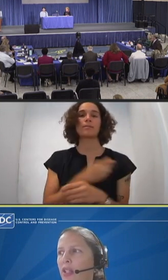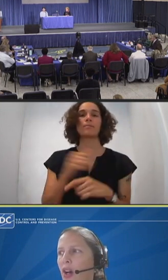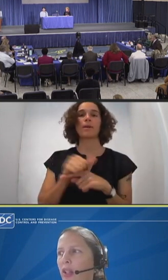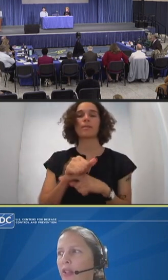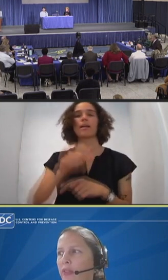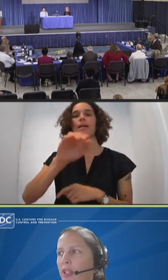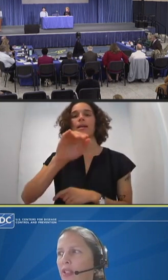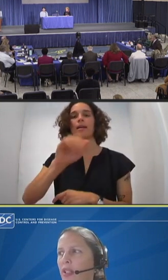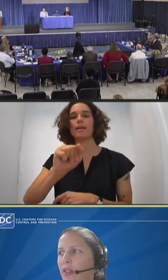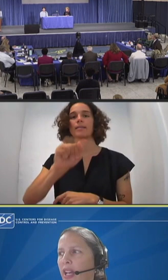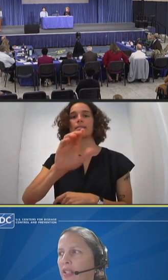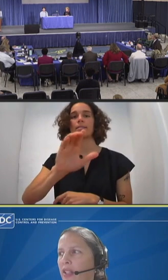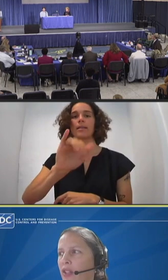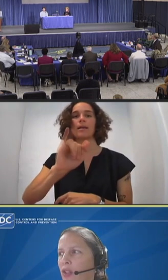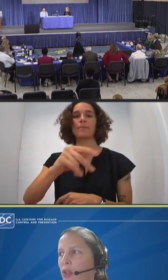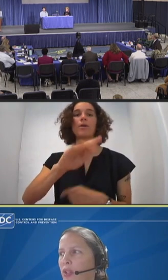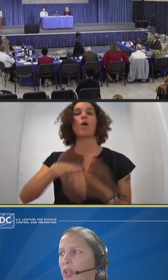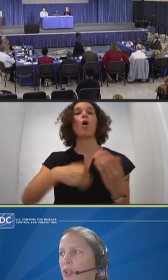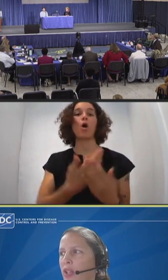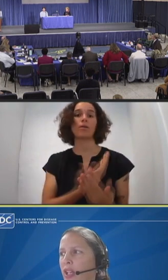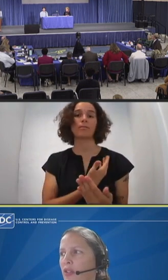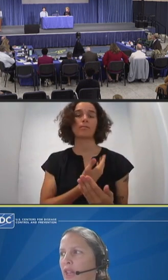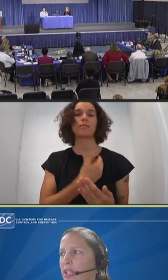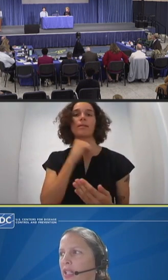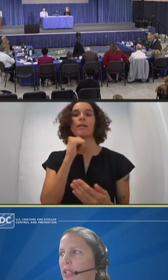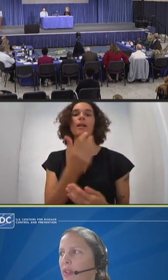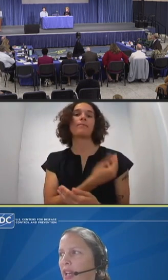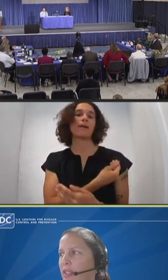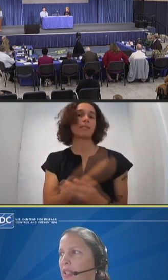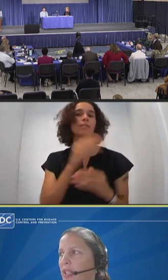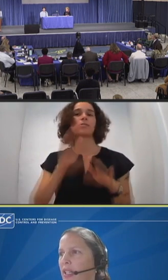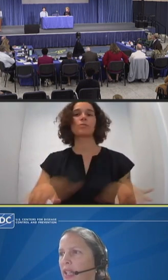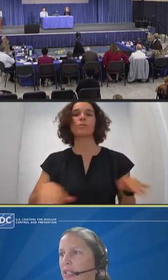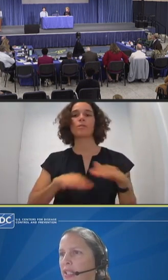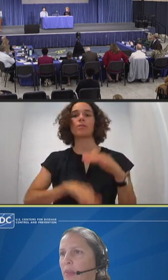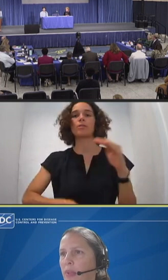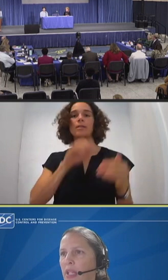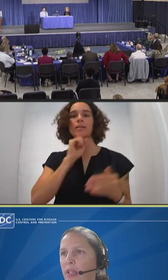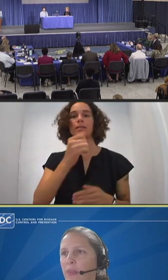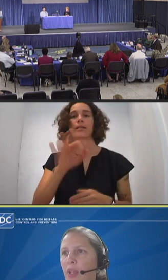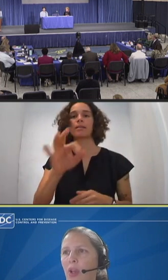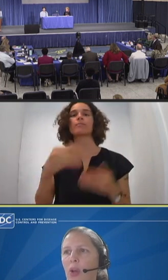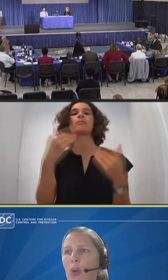all infants and unvaccinated children under the age of 19 be vaccinated against hep B.